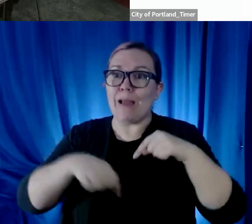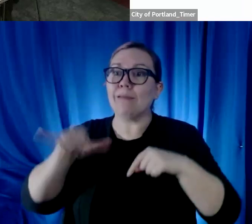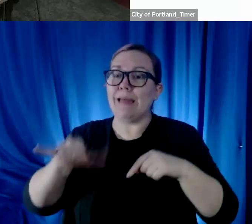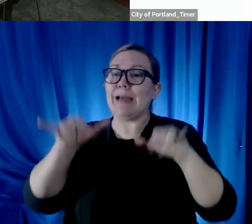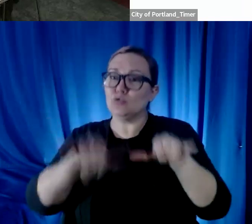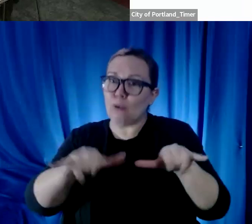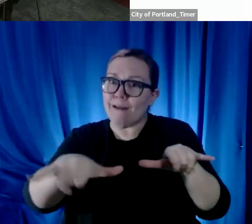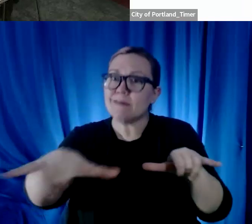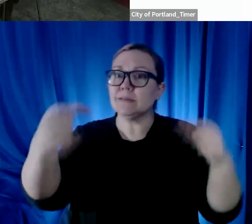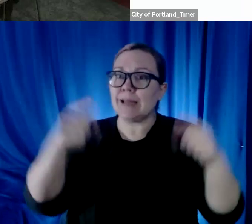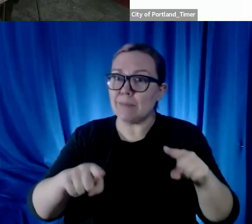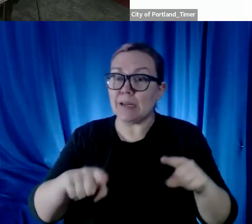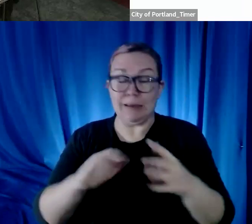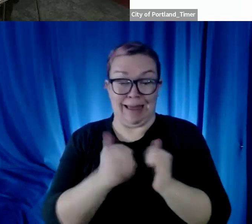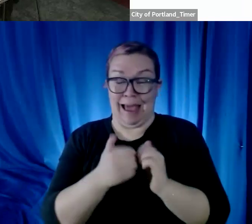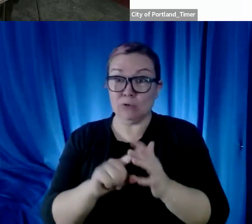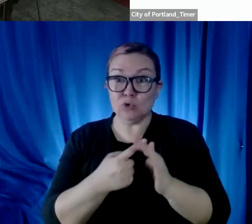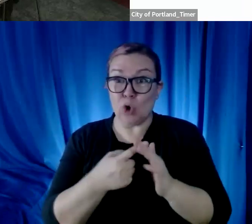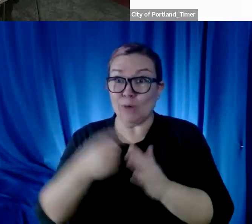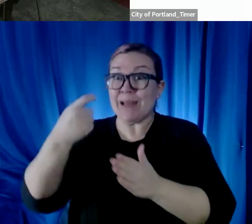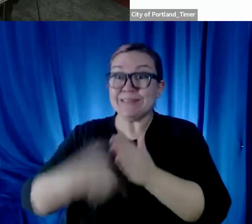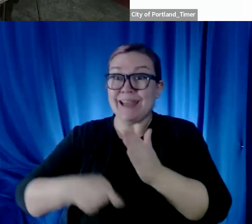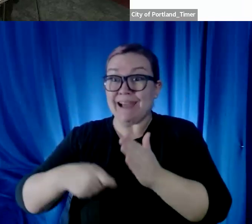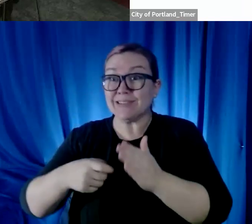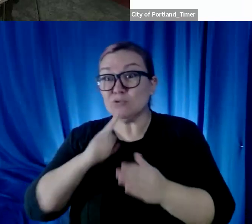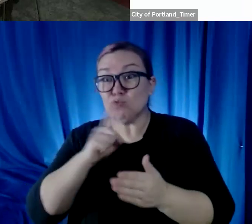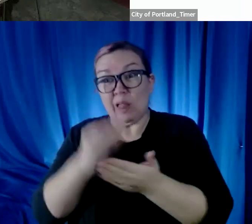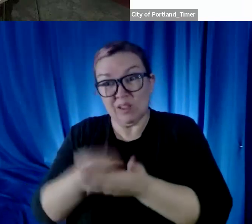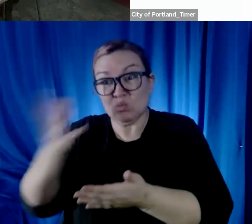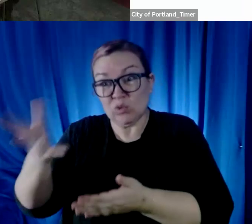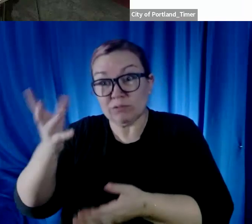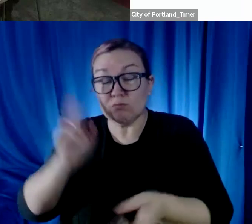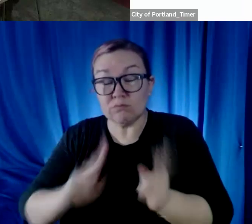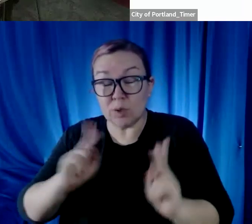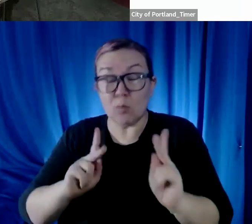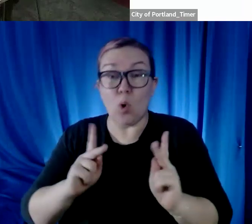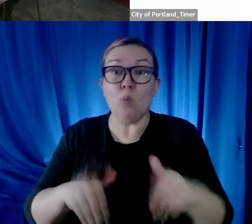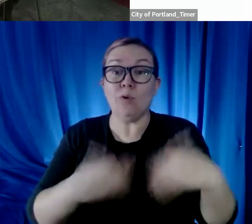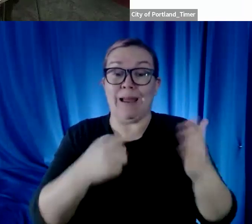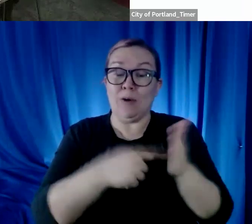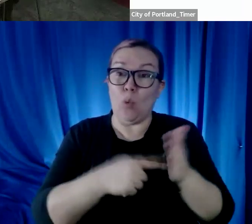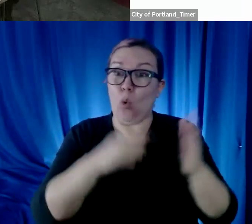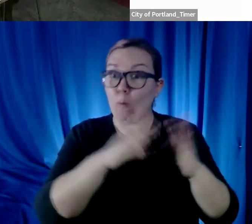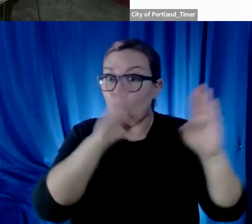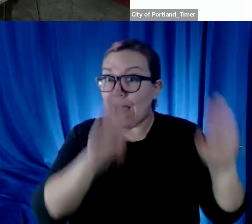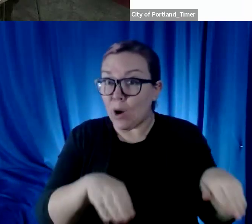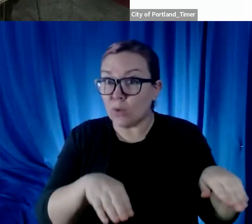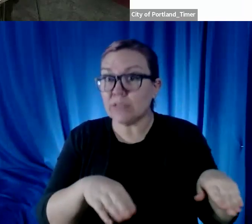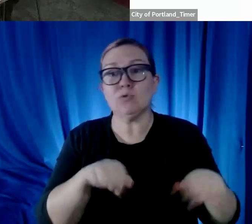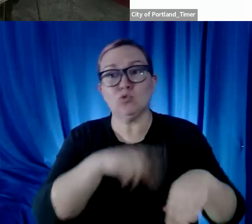We can start by taxing the super wealthy and providing affordable housing to regular people.